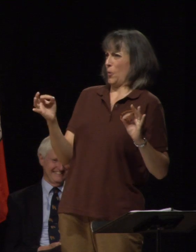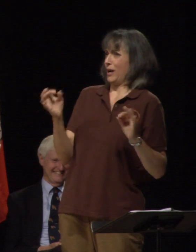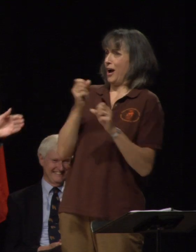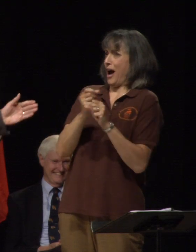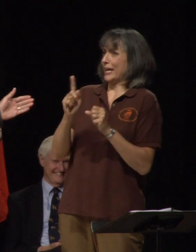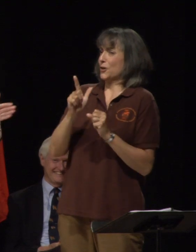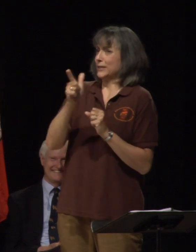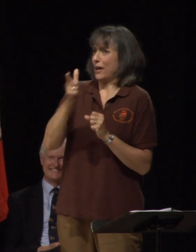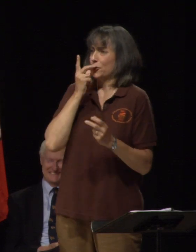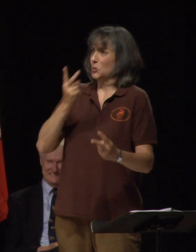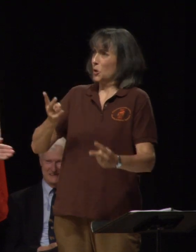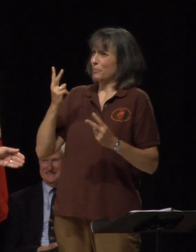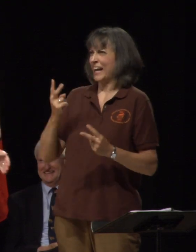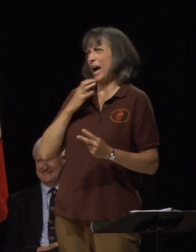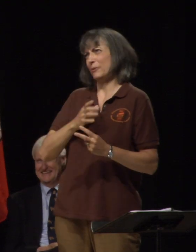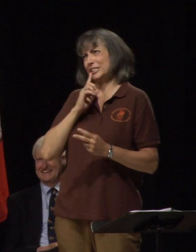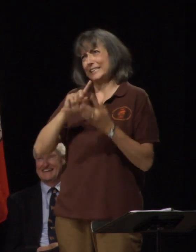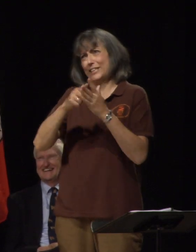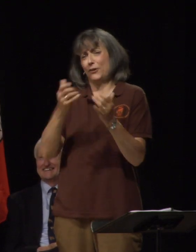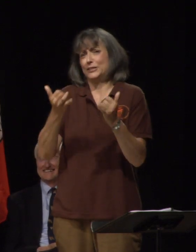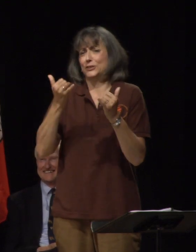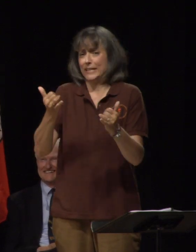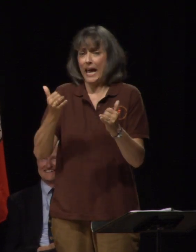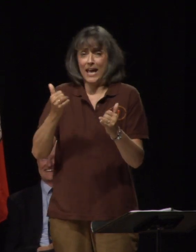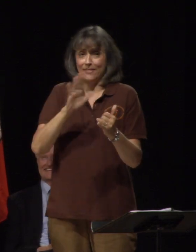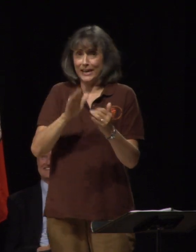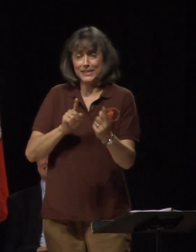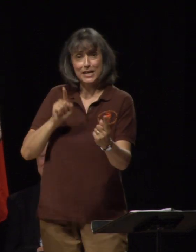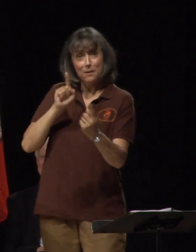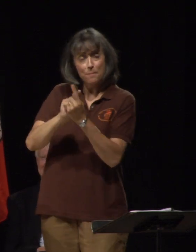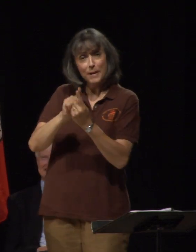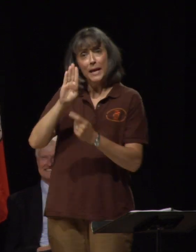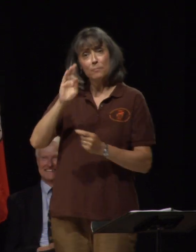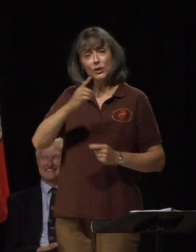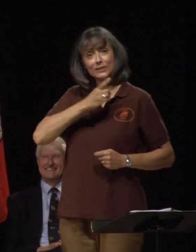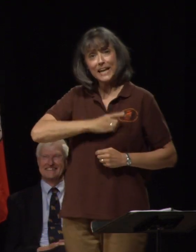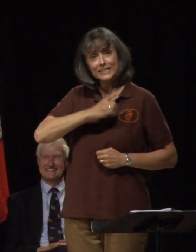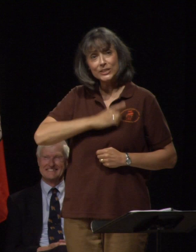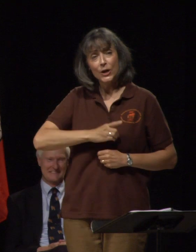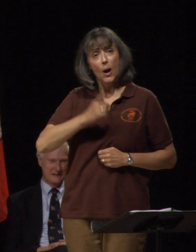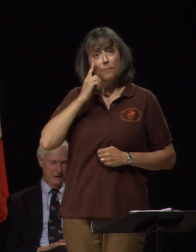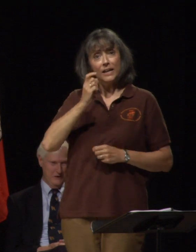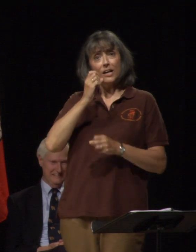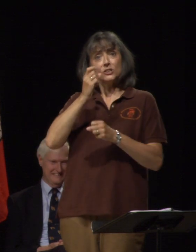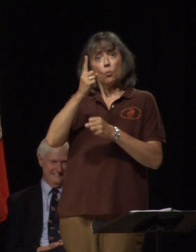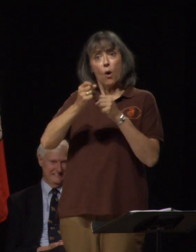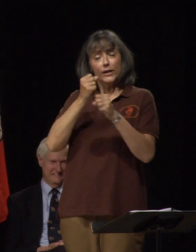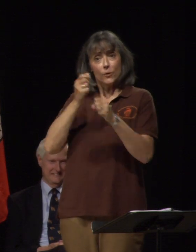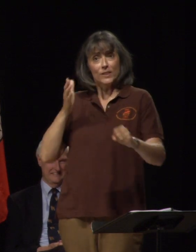DIDN'T MEET DR. DESTLER BECAUSE A YEAR FROM NOW, THAT'S WAY TOO LATE. HE WANTED A YEAR AGO.